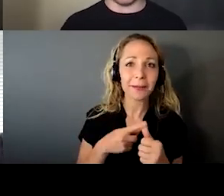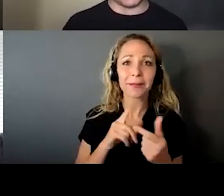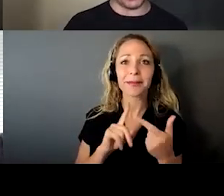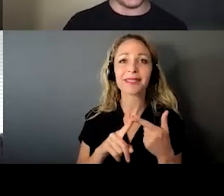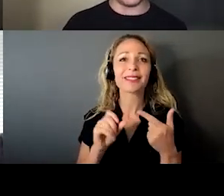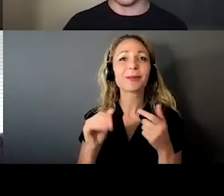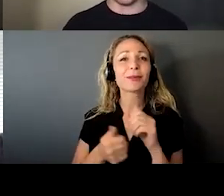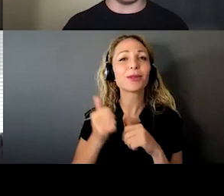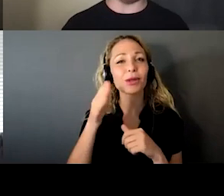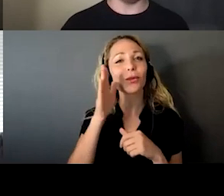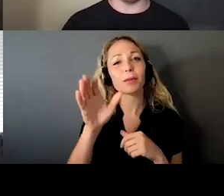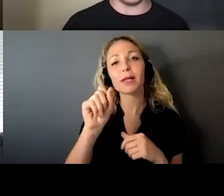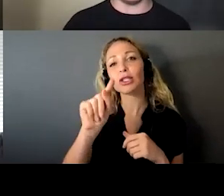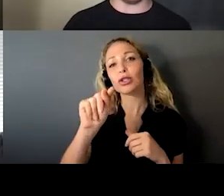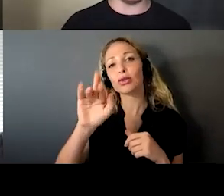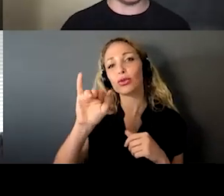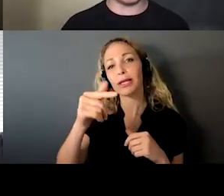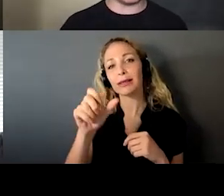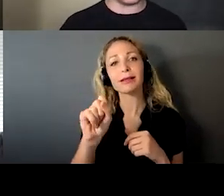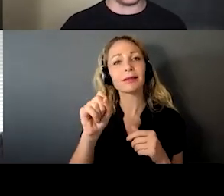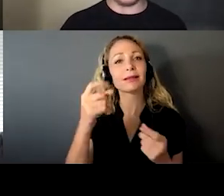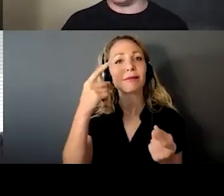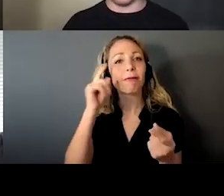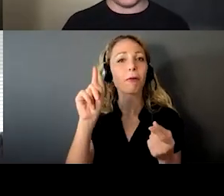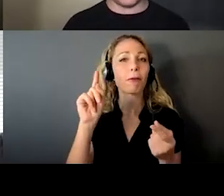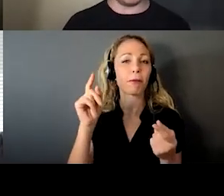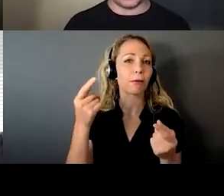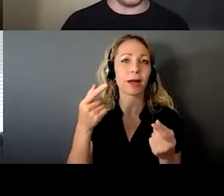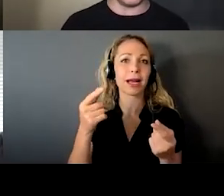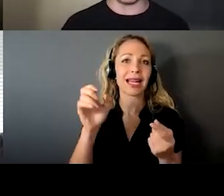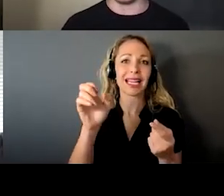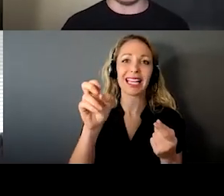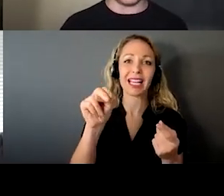MOSTLY STRINGS FOR ENUMERATED VALUES LIKE A DROP DOWN OR SOMETHING LIKE THAT.